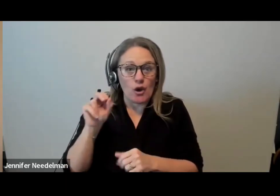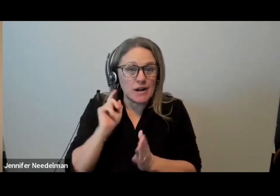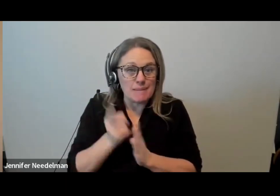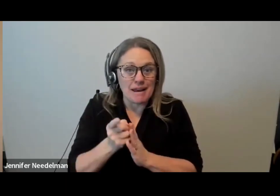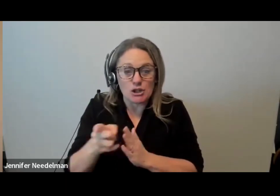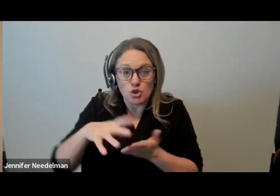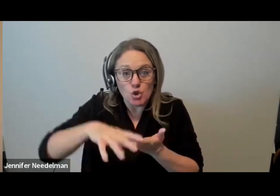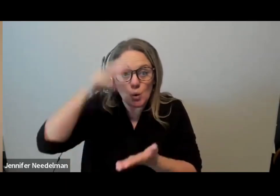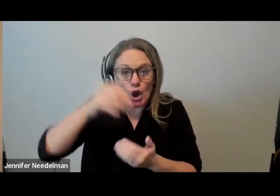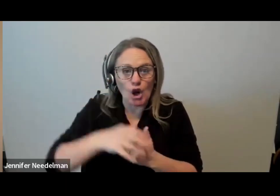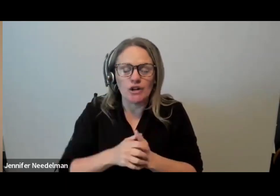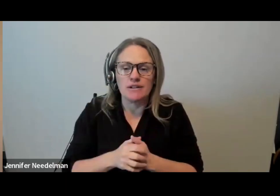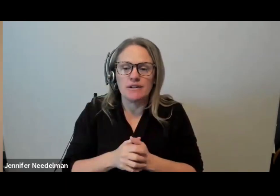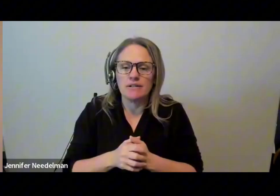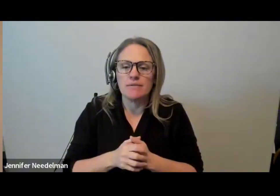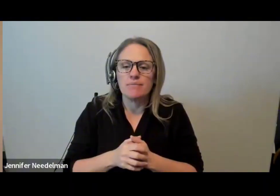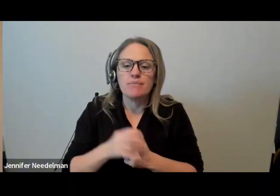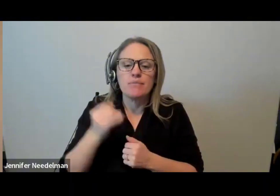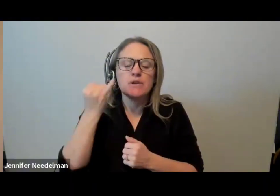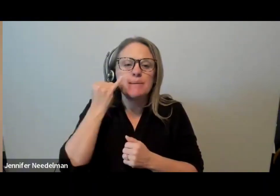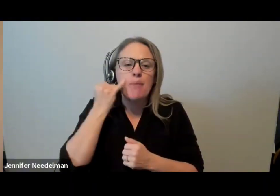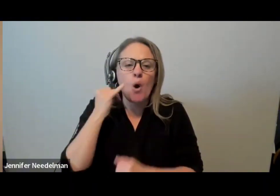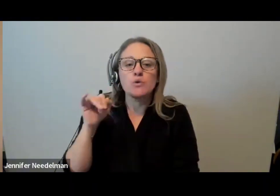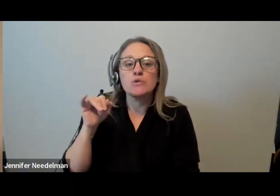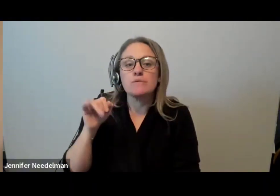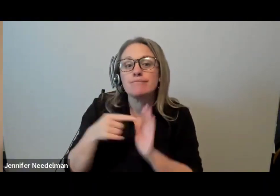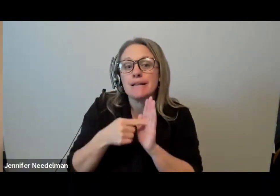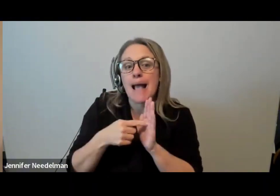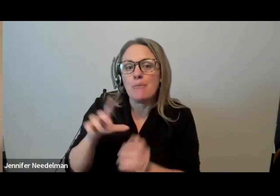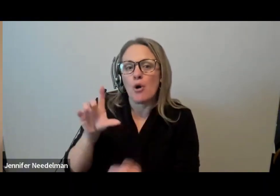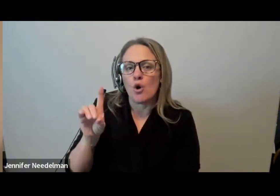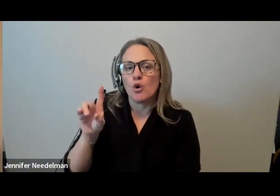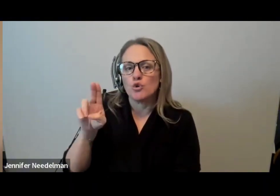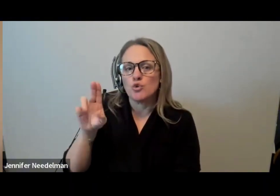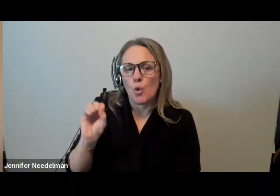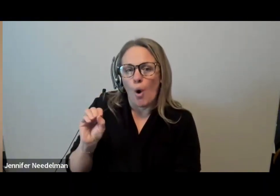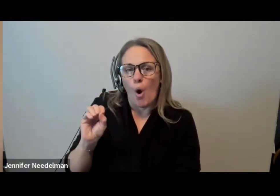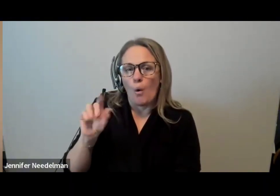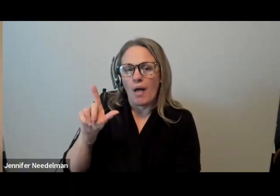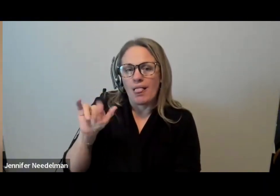When you look at, let's take Duolingo as a great example. They're not a game, but they're very gamified.